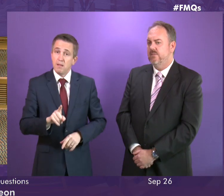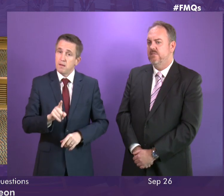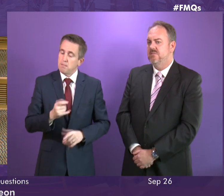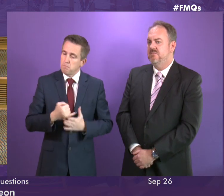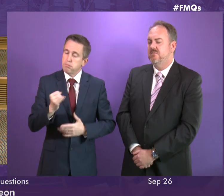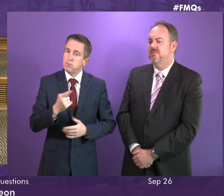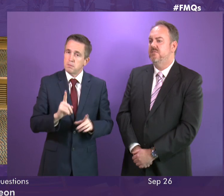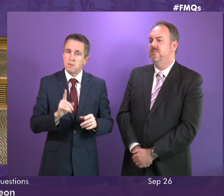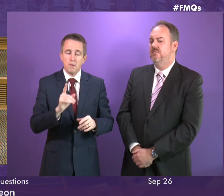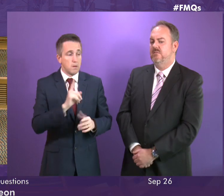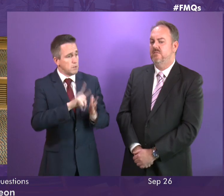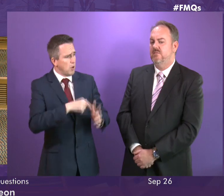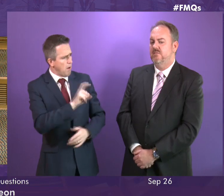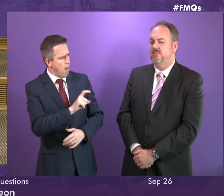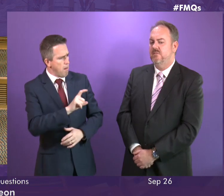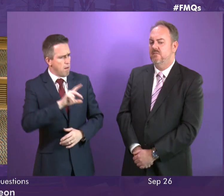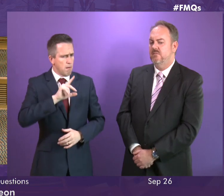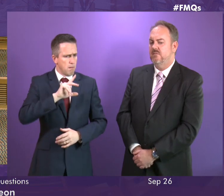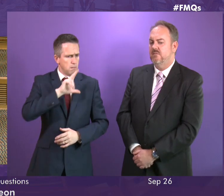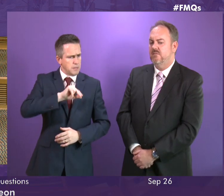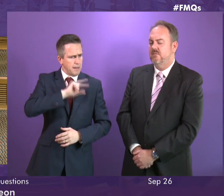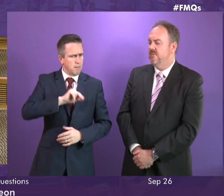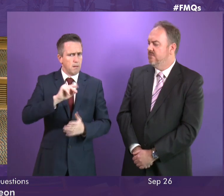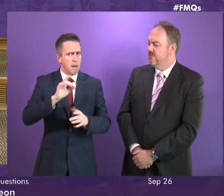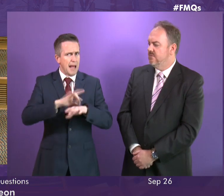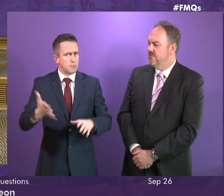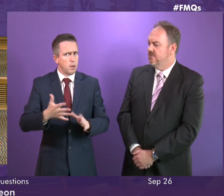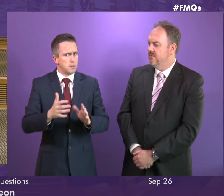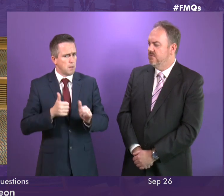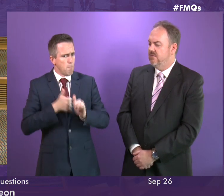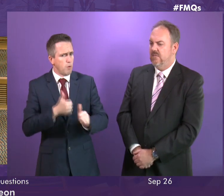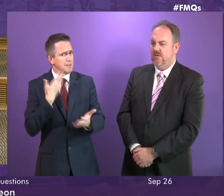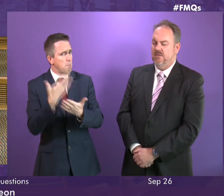The First Minister: I thought that I had heard Jackson Carlaw say that experts back the proposed bill.